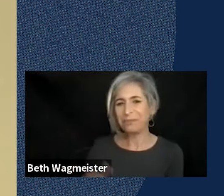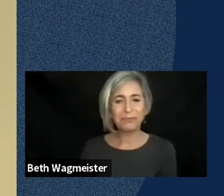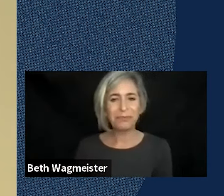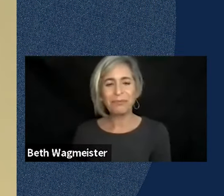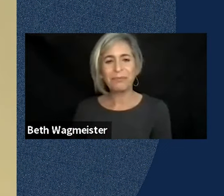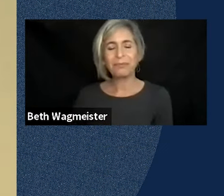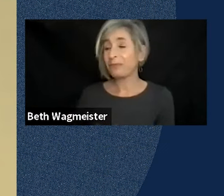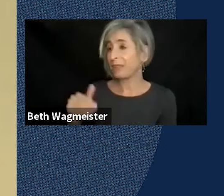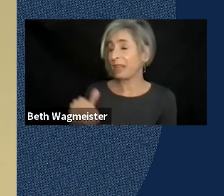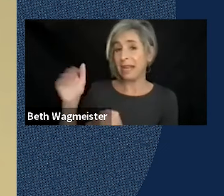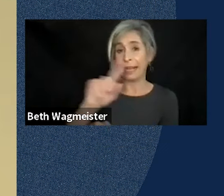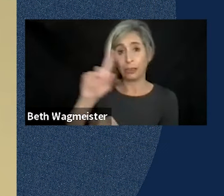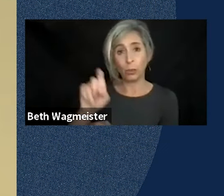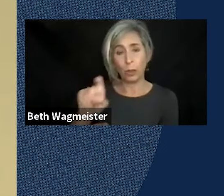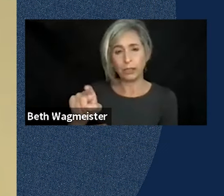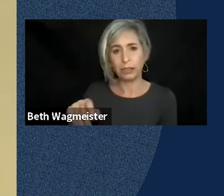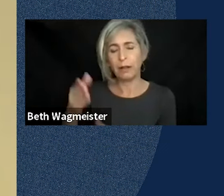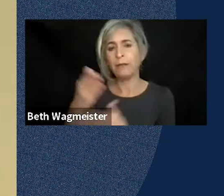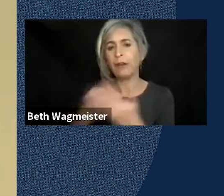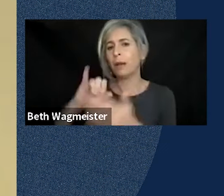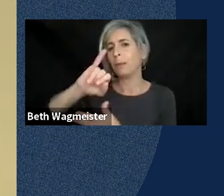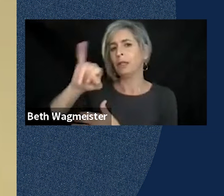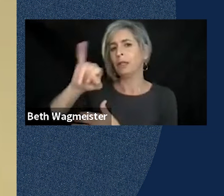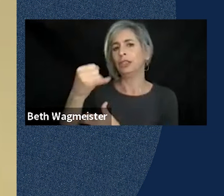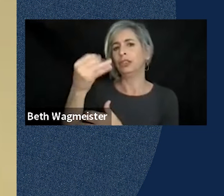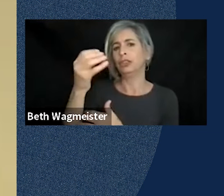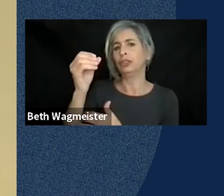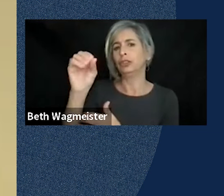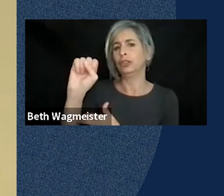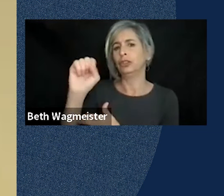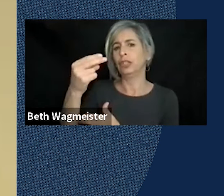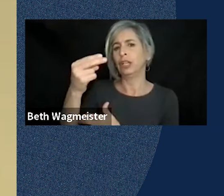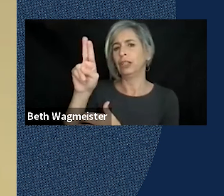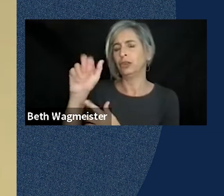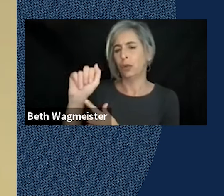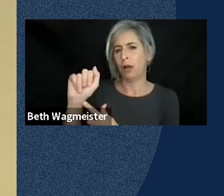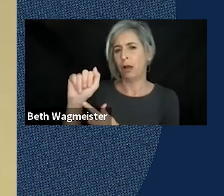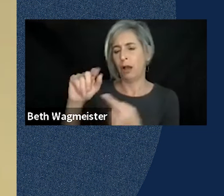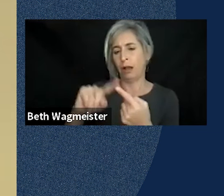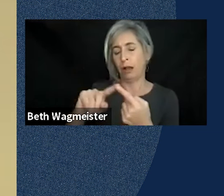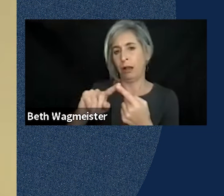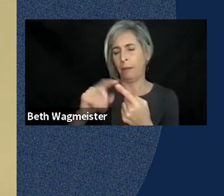Um, no. Next question. We have a few from Joshua, Joshua asked question one.